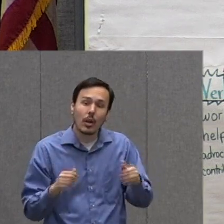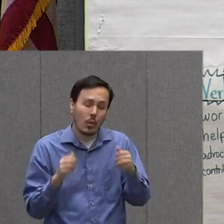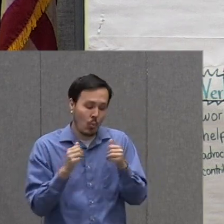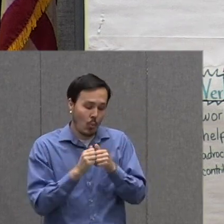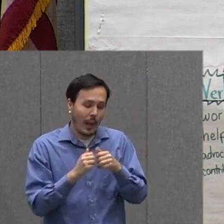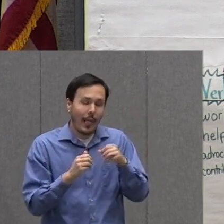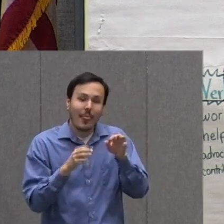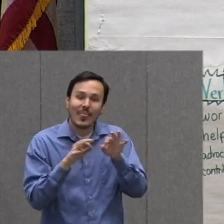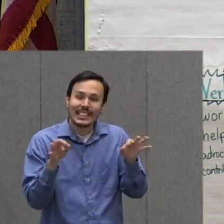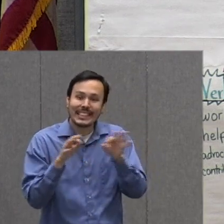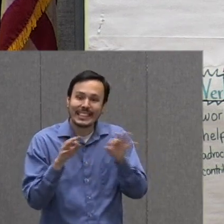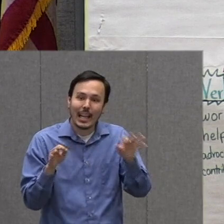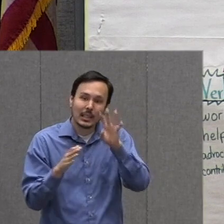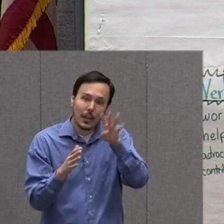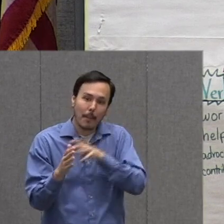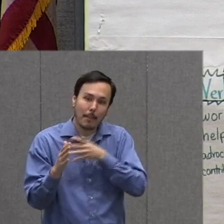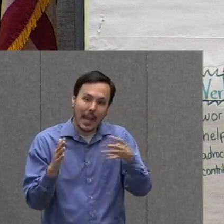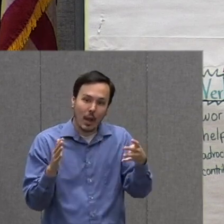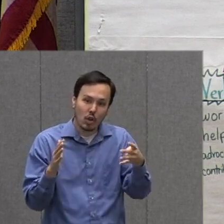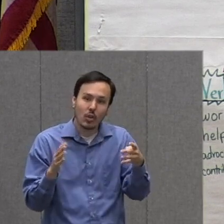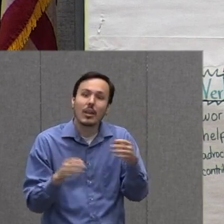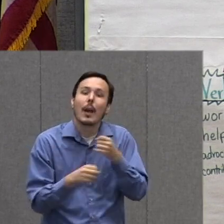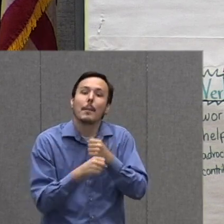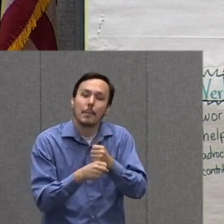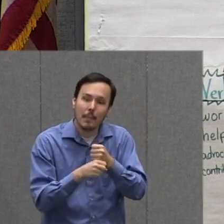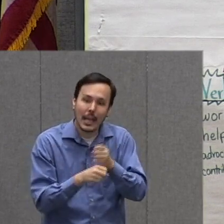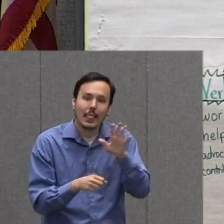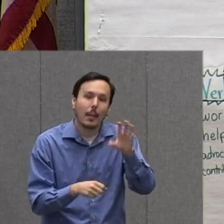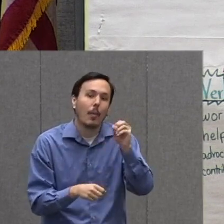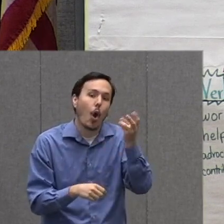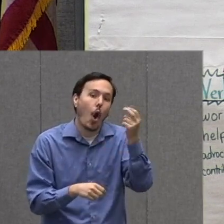and I made them into their own individual word cards.